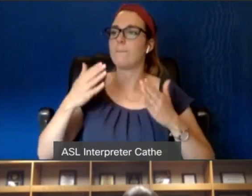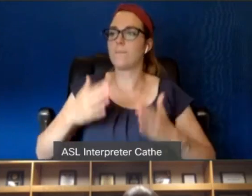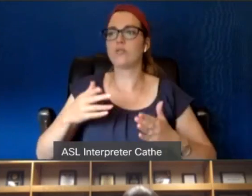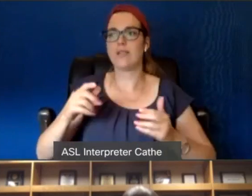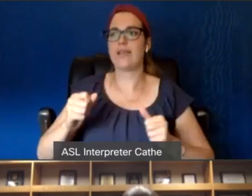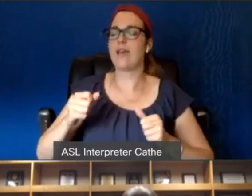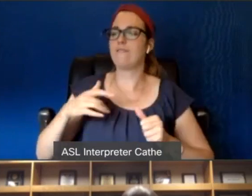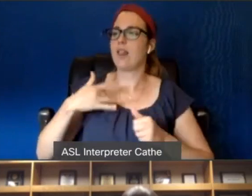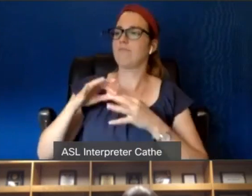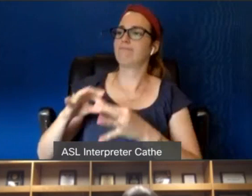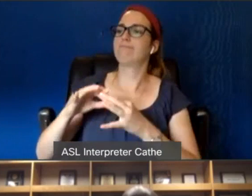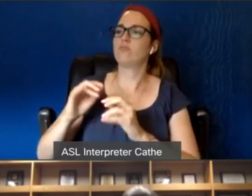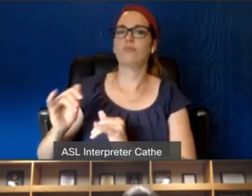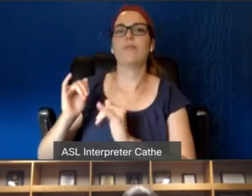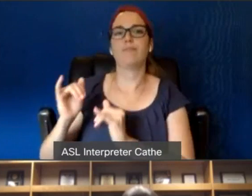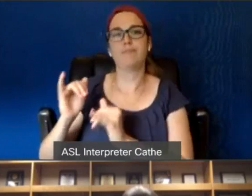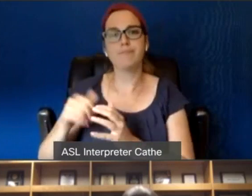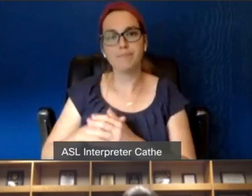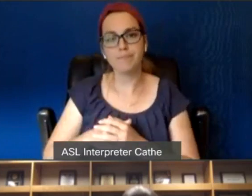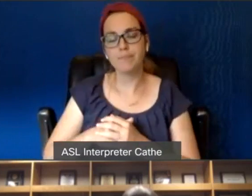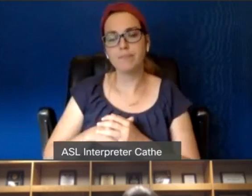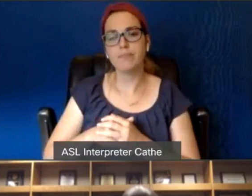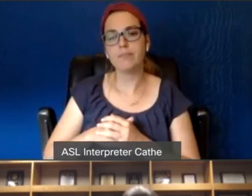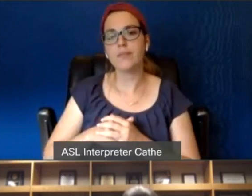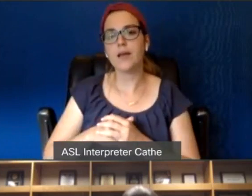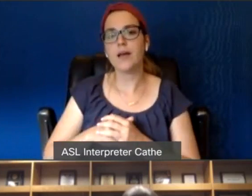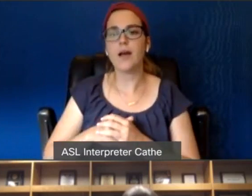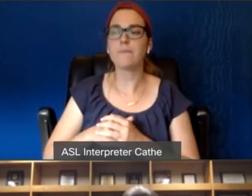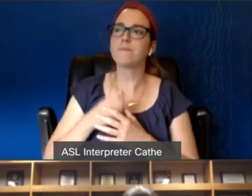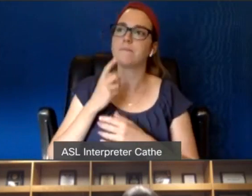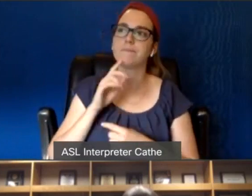Like in my dress attire for work I wear business casual